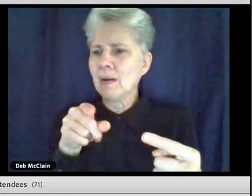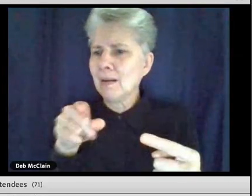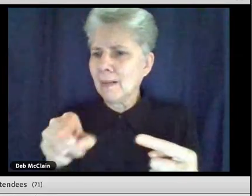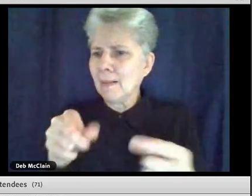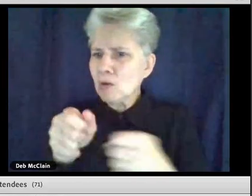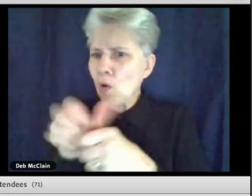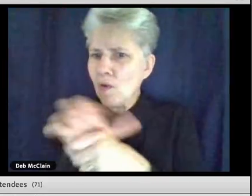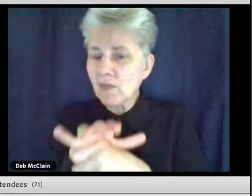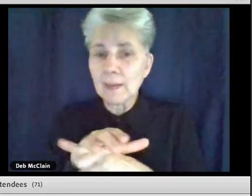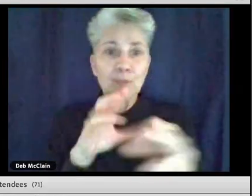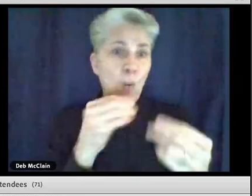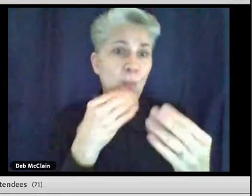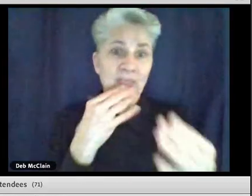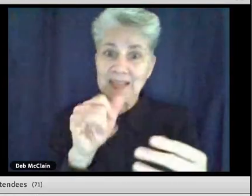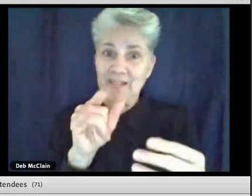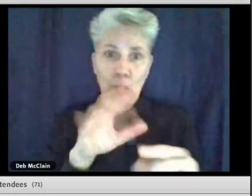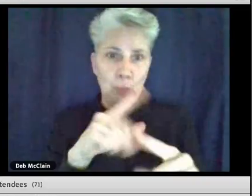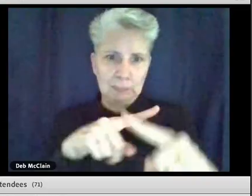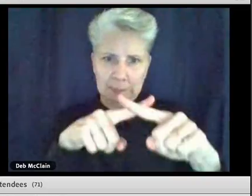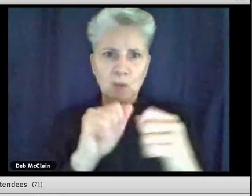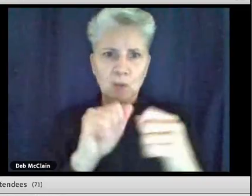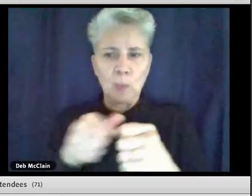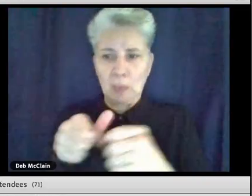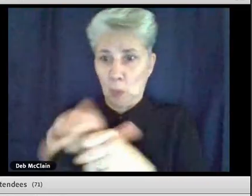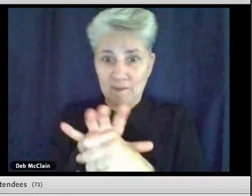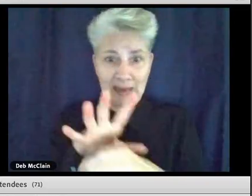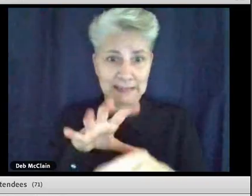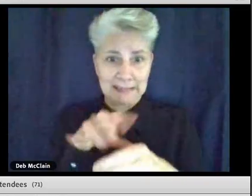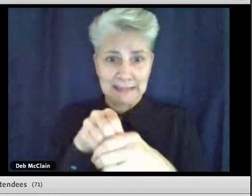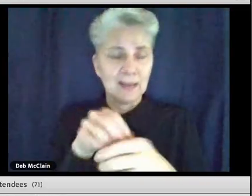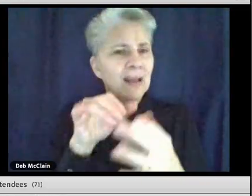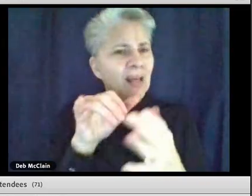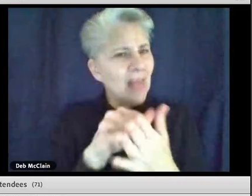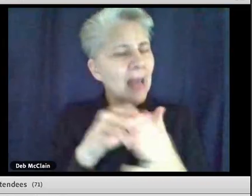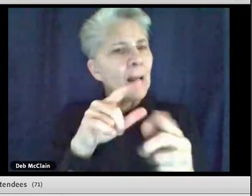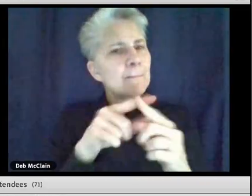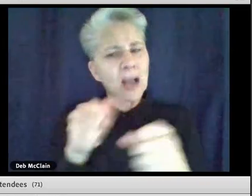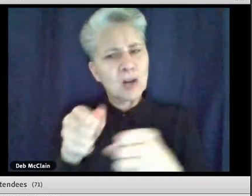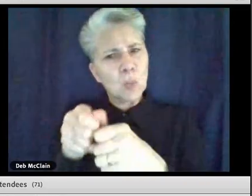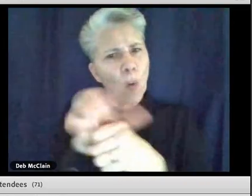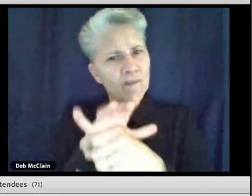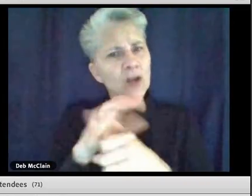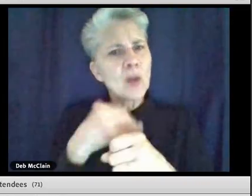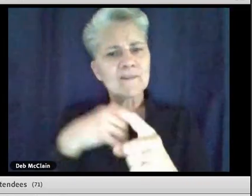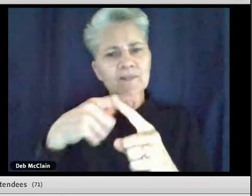No thanks, flu, with the coronavirus. Again, but with the coronavirus, you have a fever, dry cough,